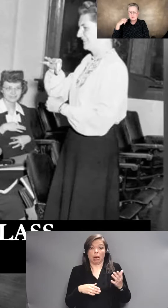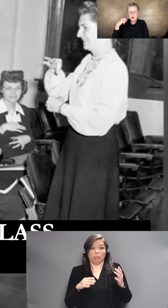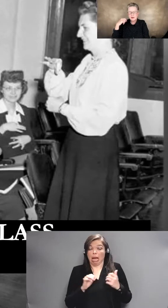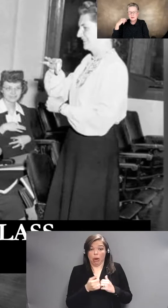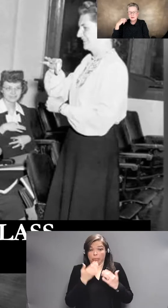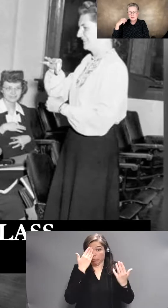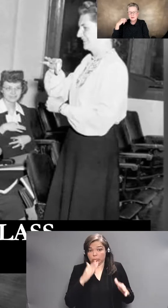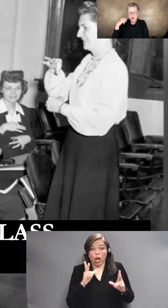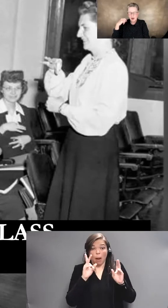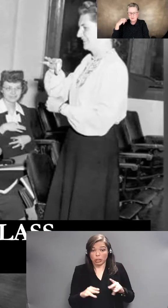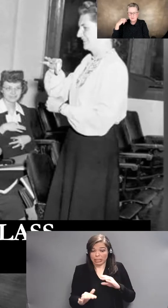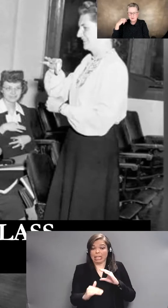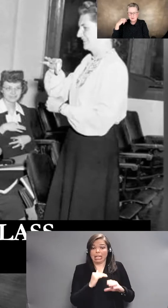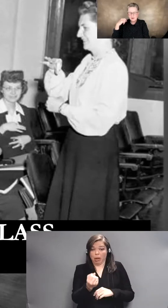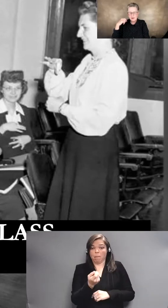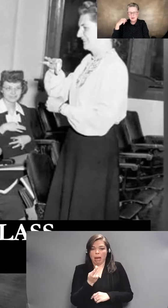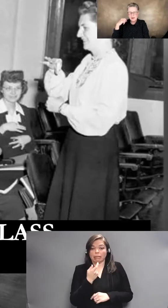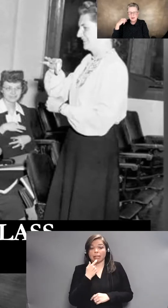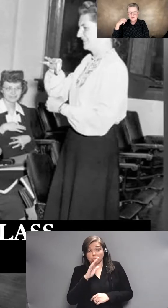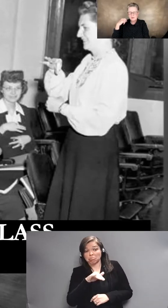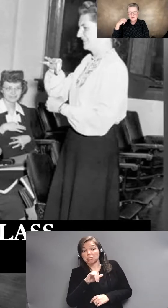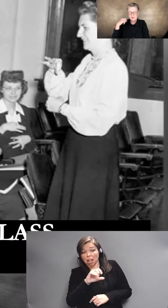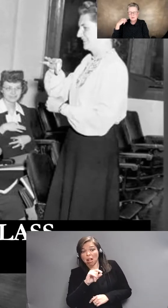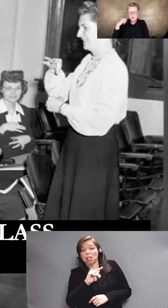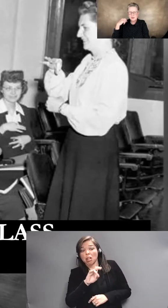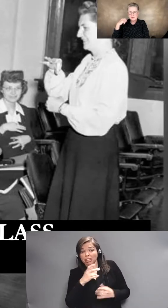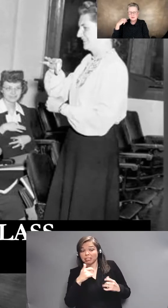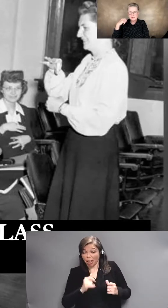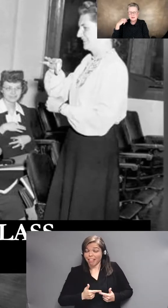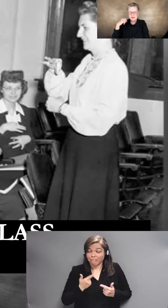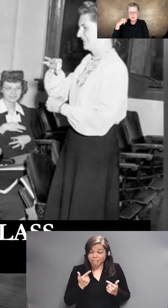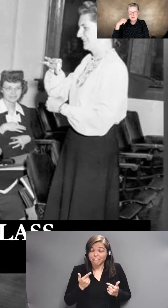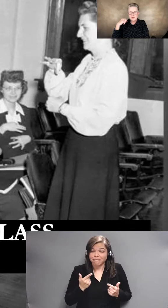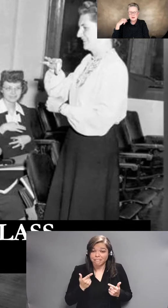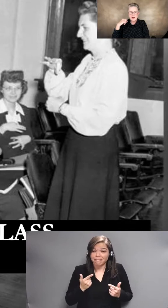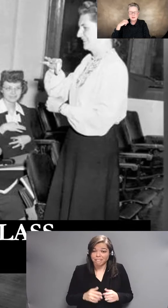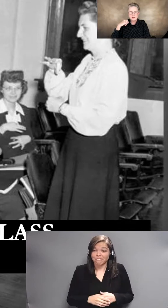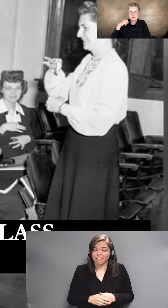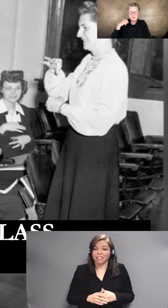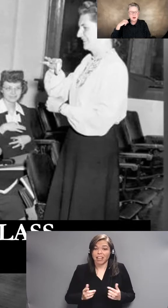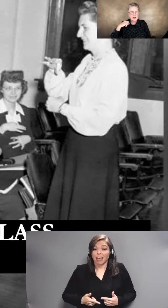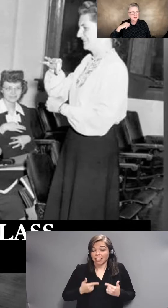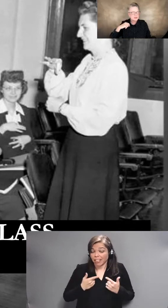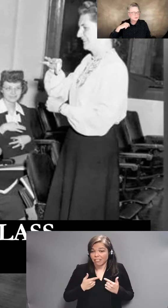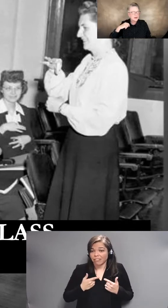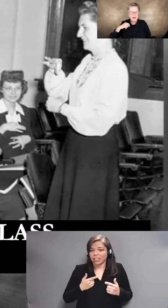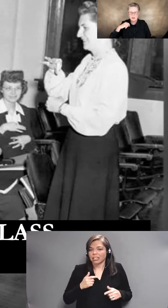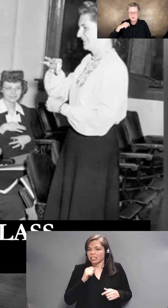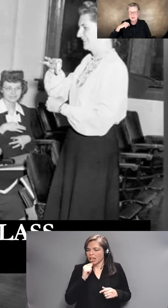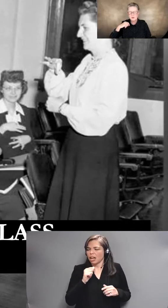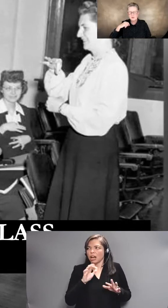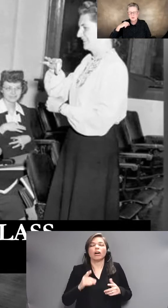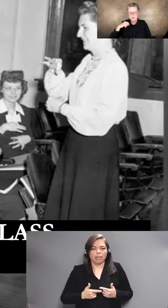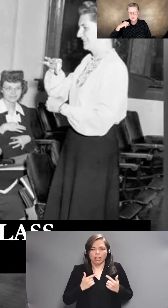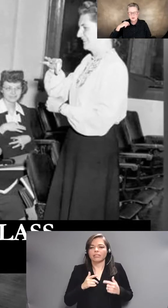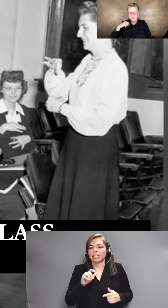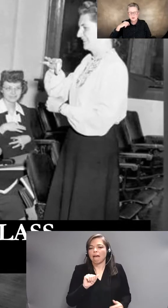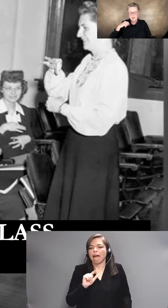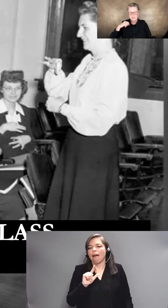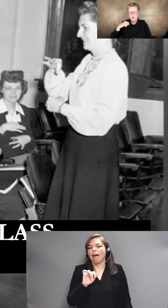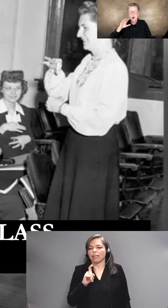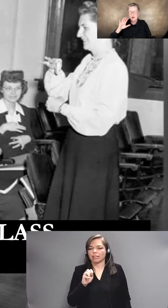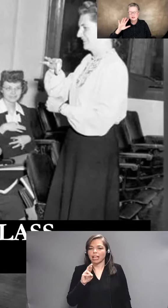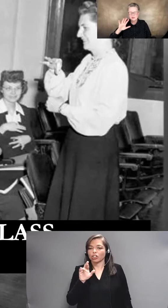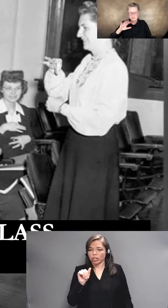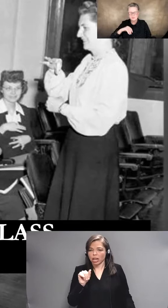Lottie is still alive, and she lives in not Alexander . . . yeah Alexandria, Virginia, no Arlington,